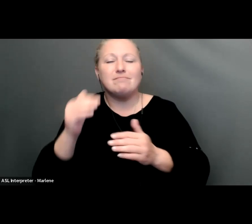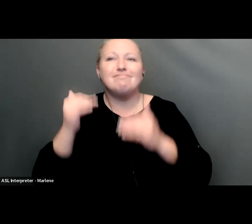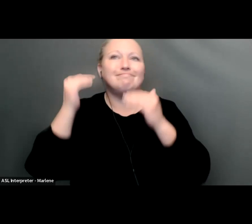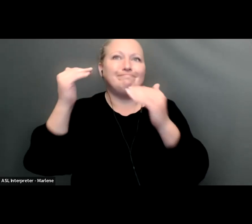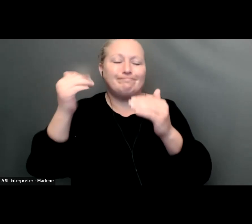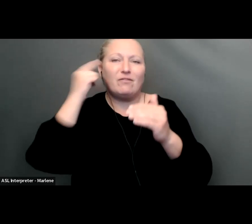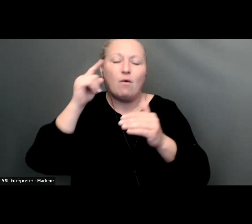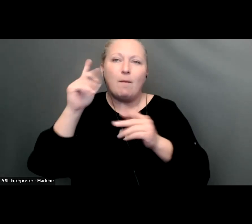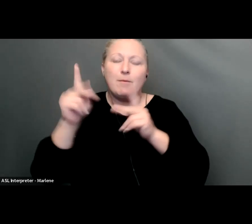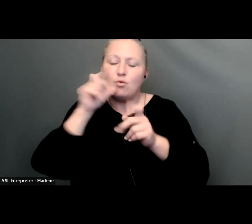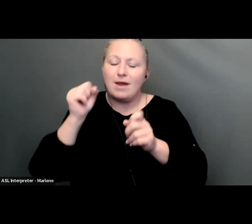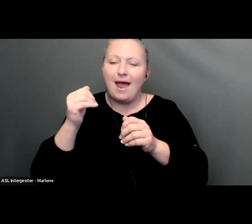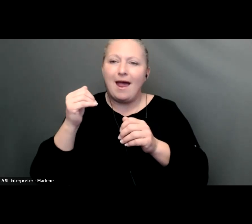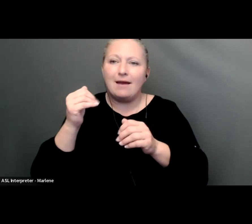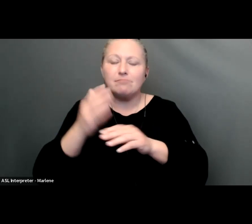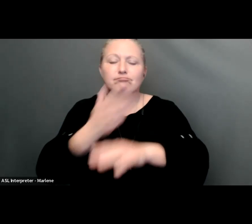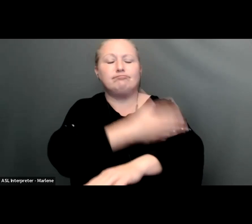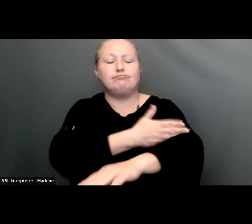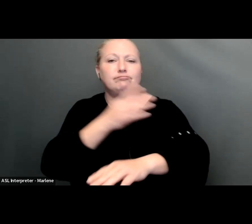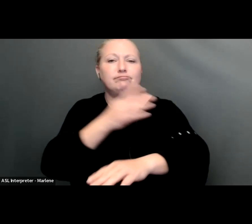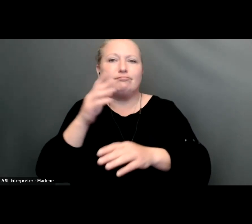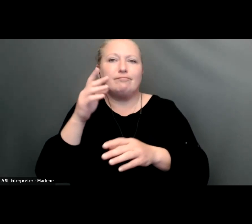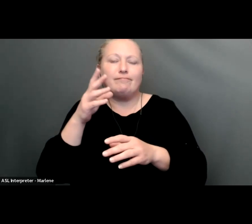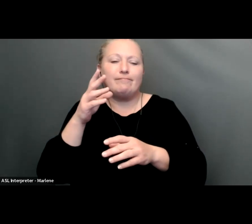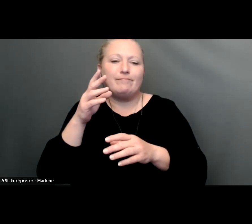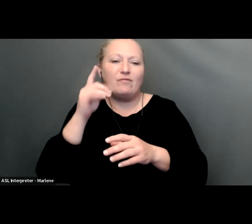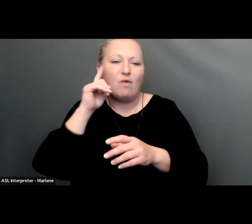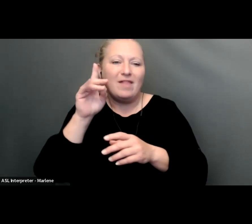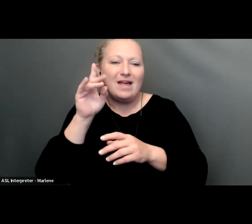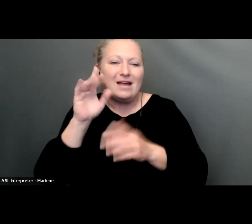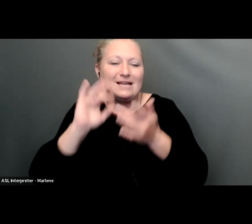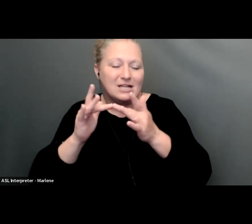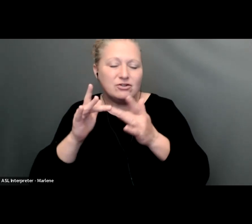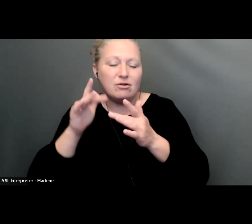directly follows from of the digital inequity experienced by underrepresented communities.